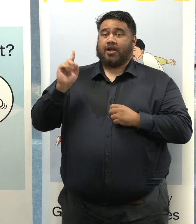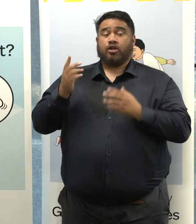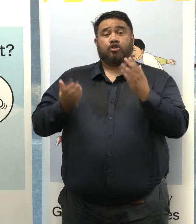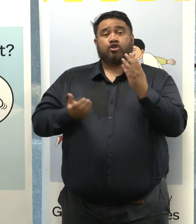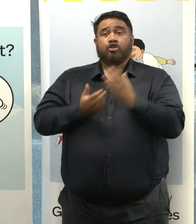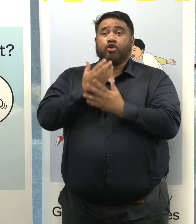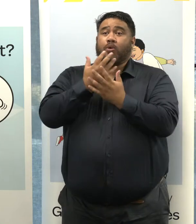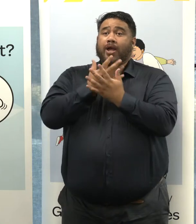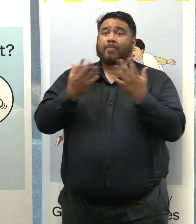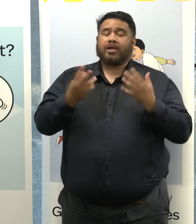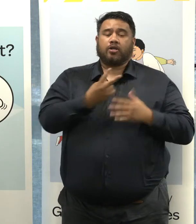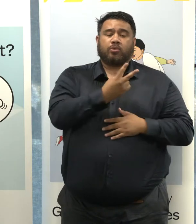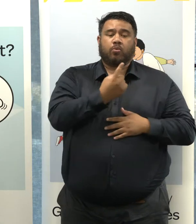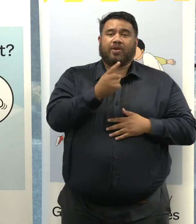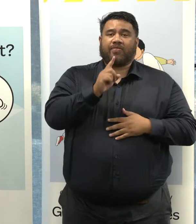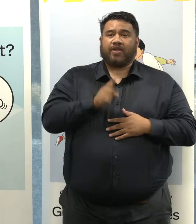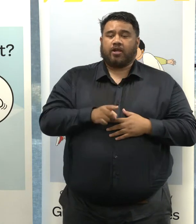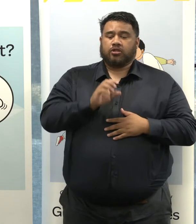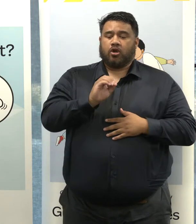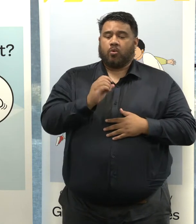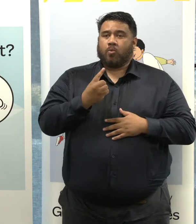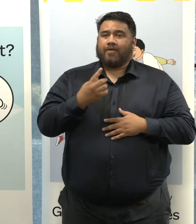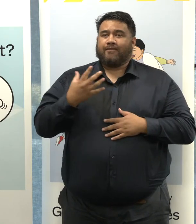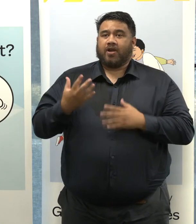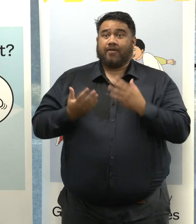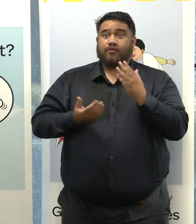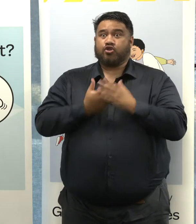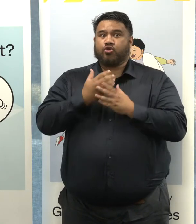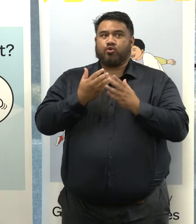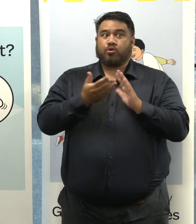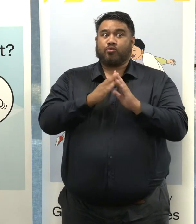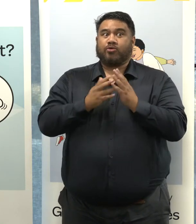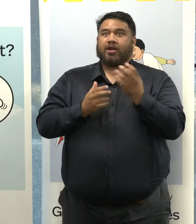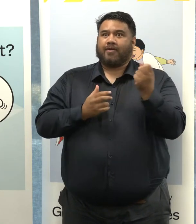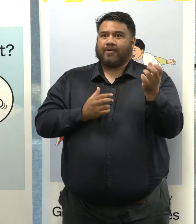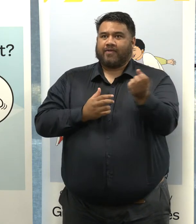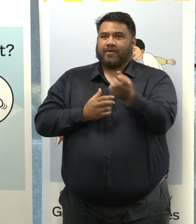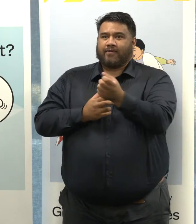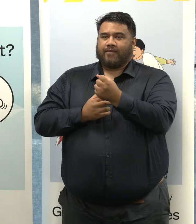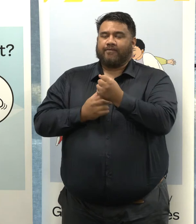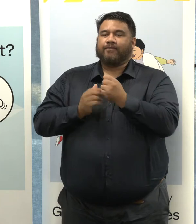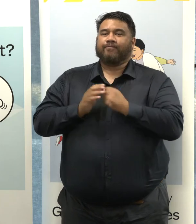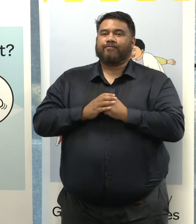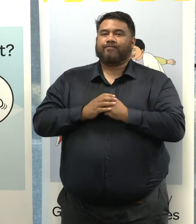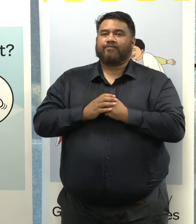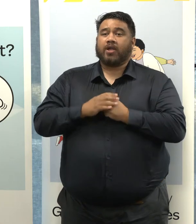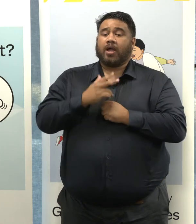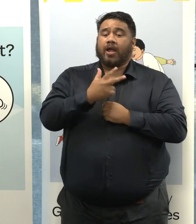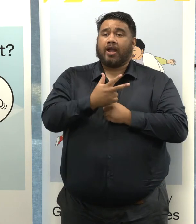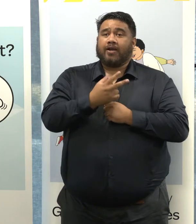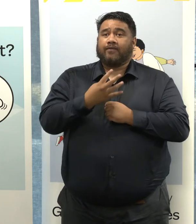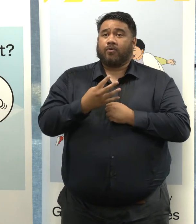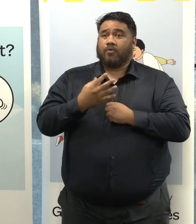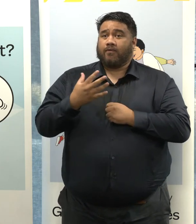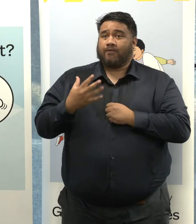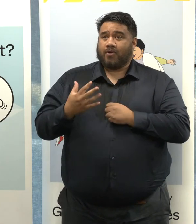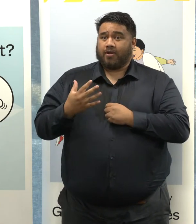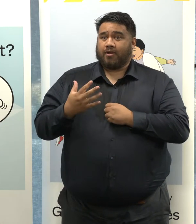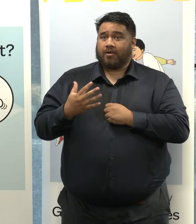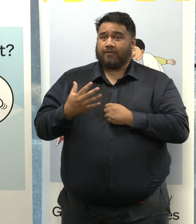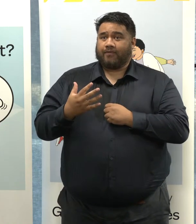Firstly an update.